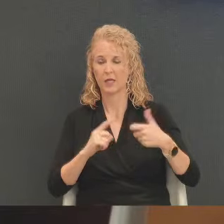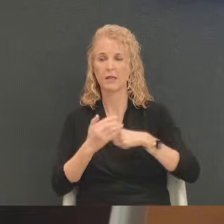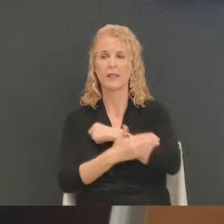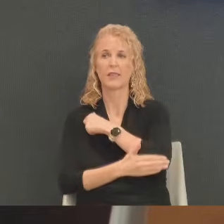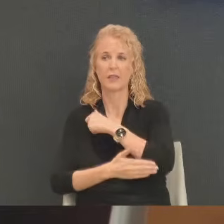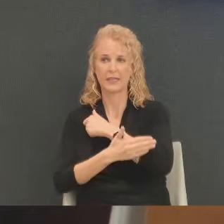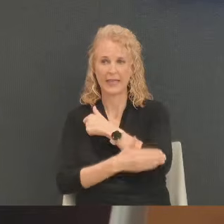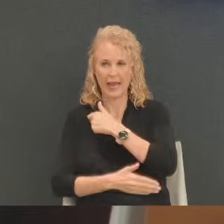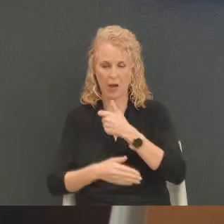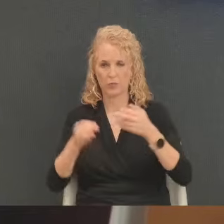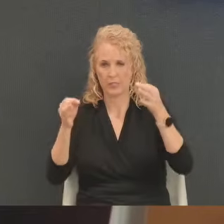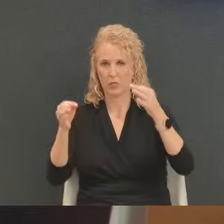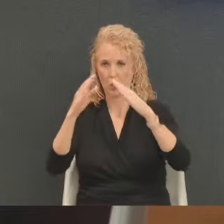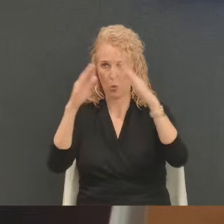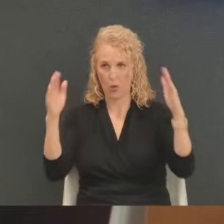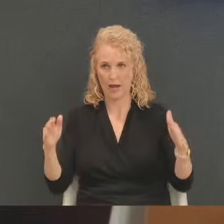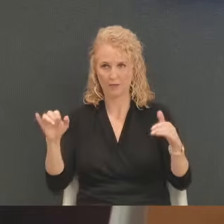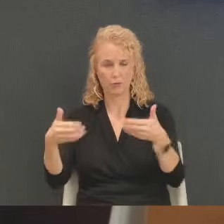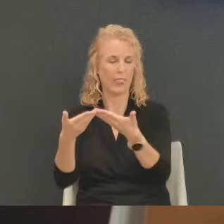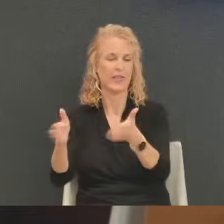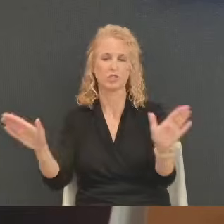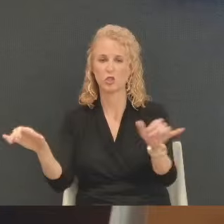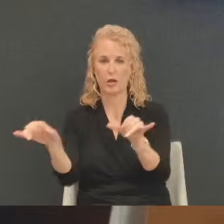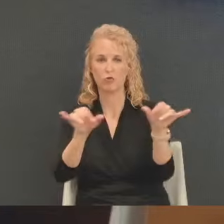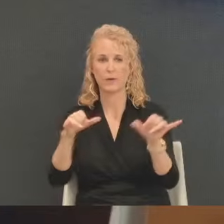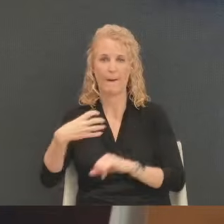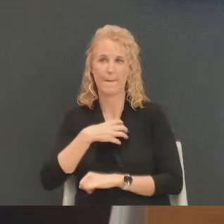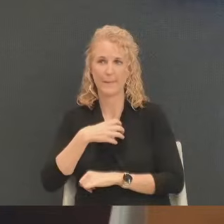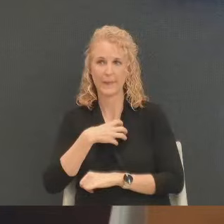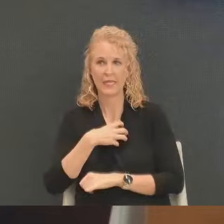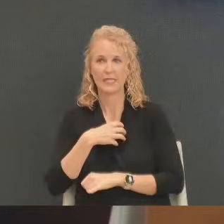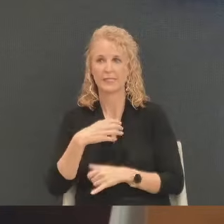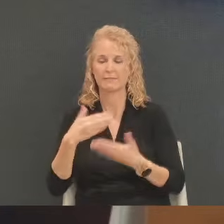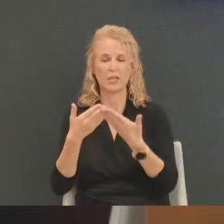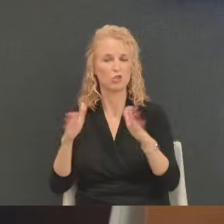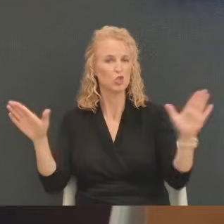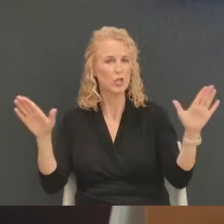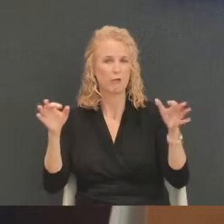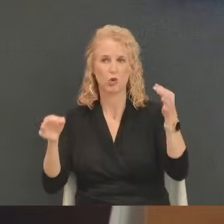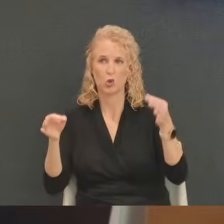includes your general Common Pleas Municipal just the large courthouse. Right. just I just wanted to